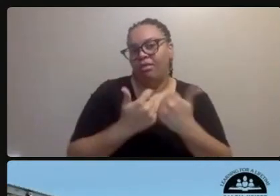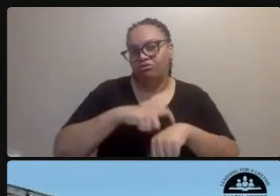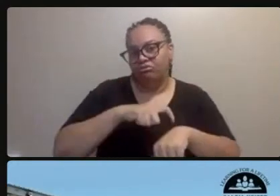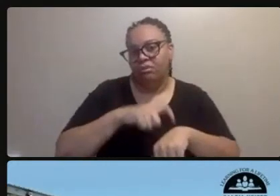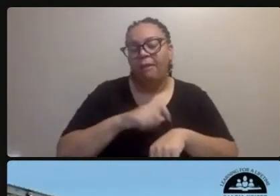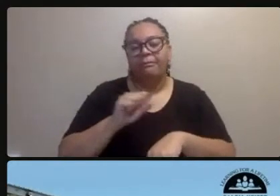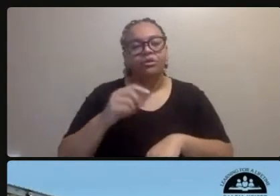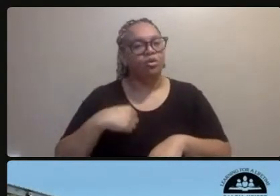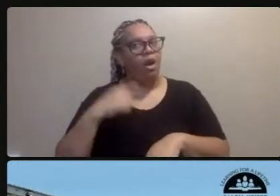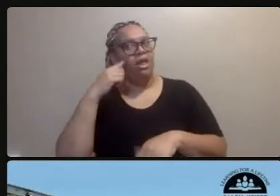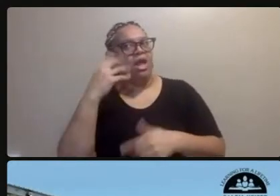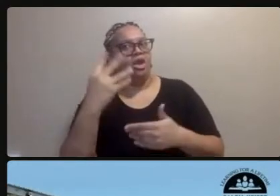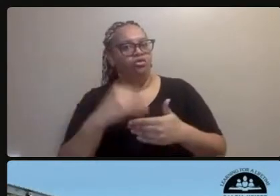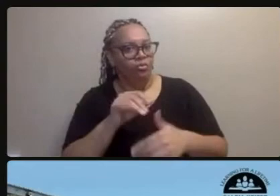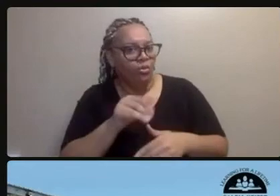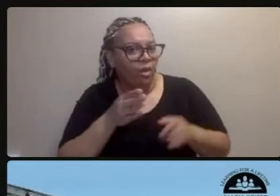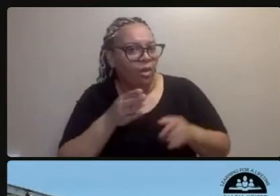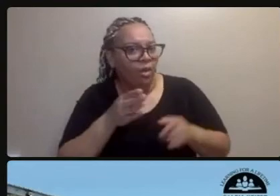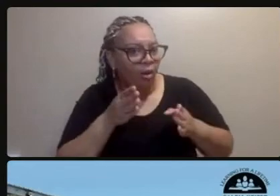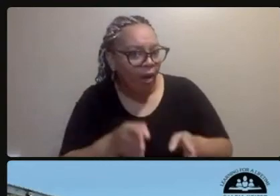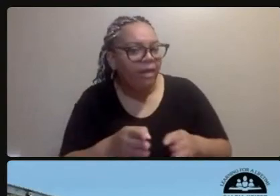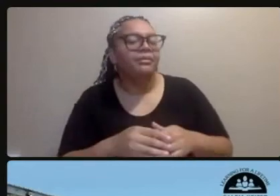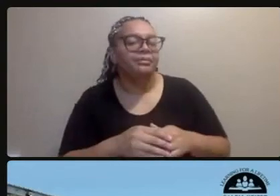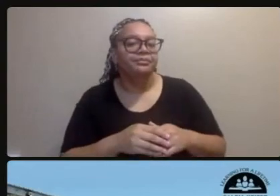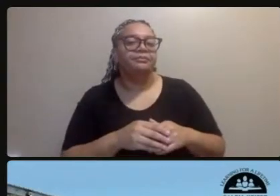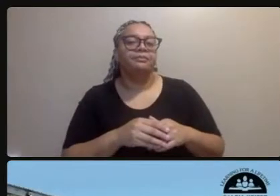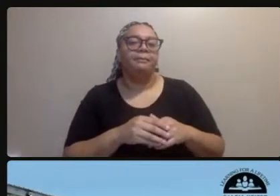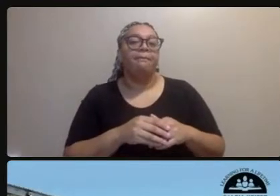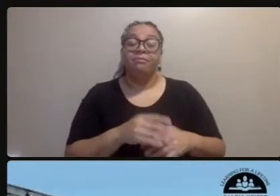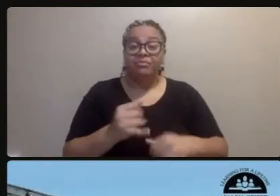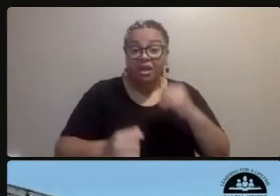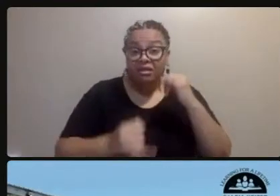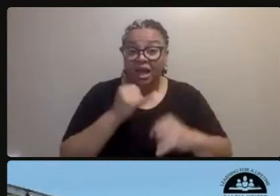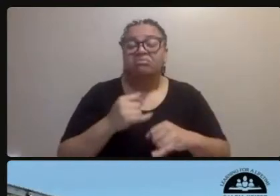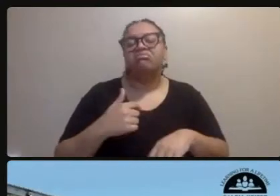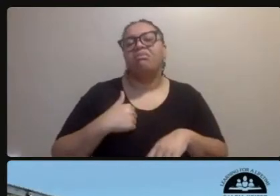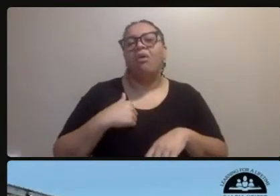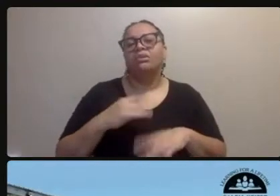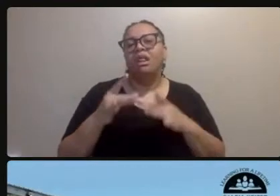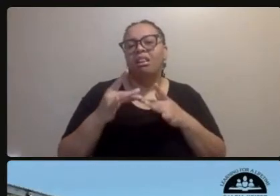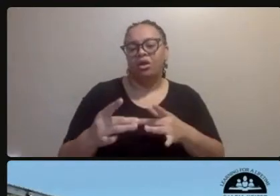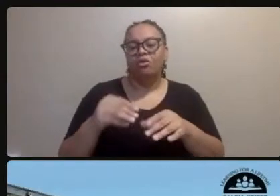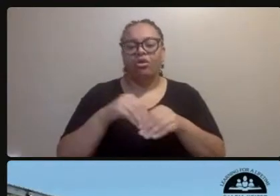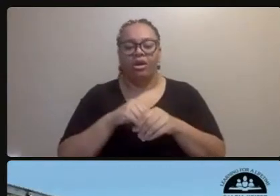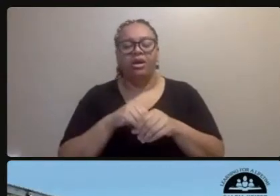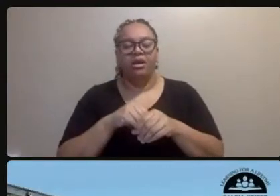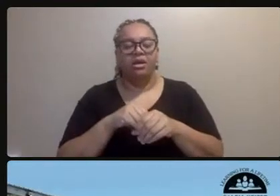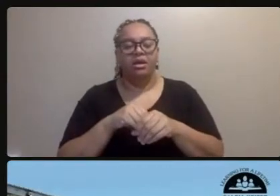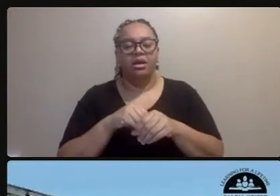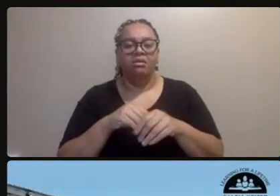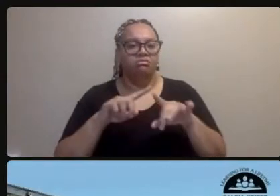CONSIDER WHEN WE ARE OUR ADING DIVERSE SCHOOLS DURING